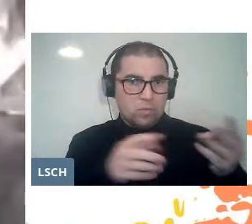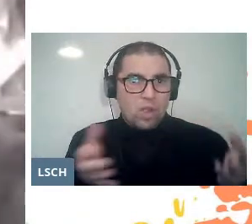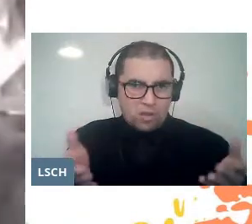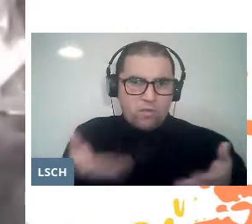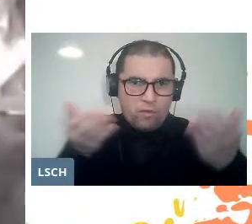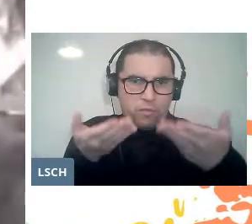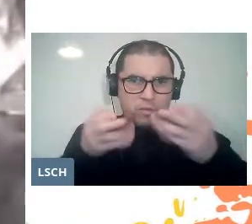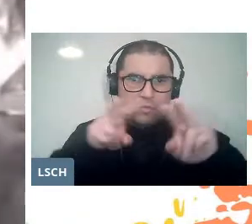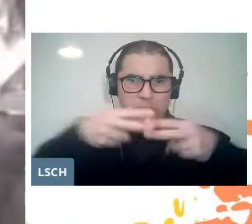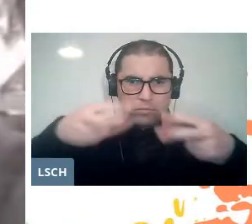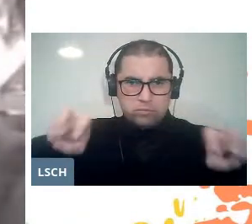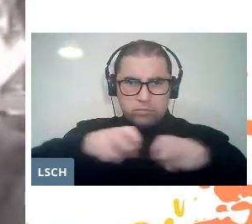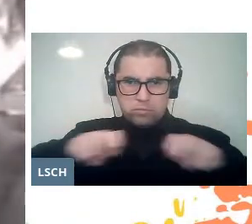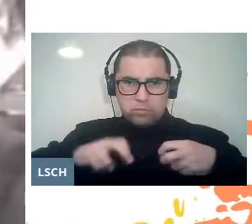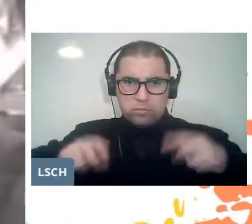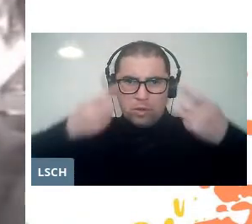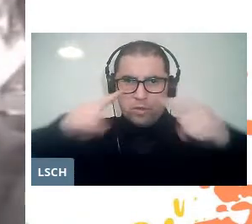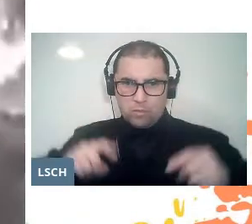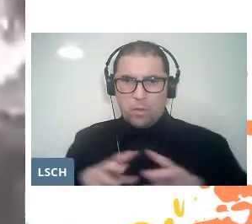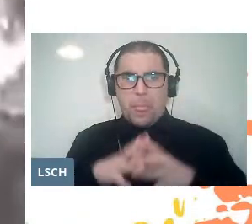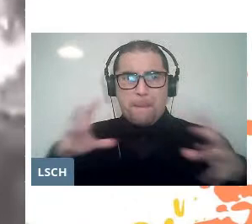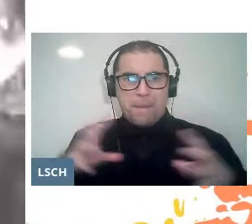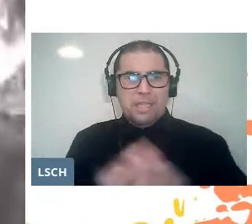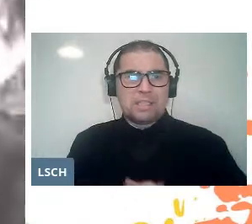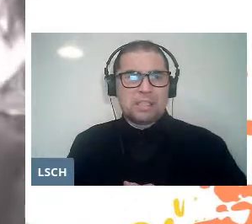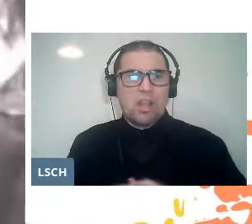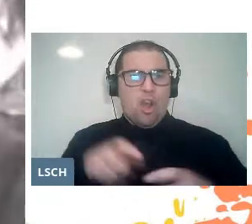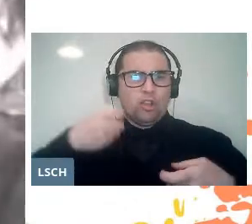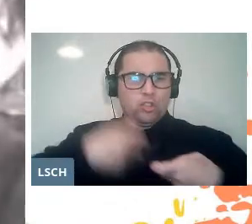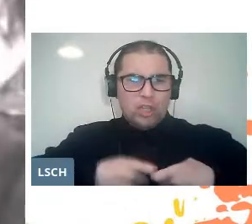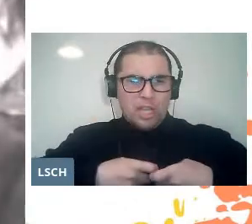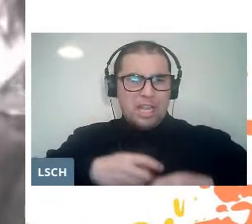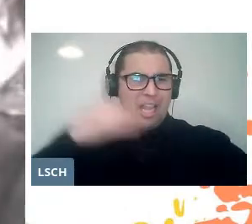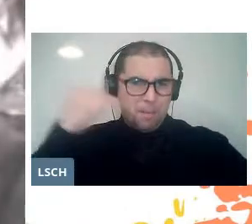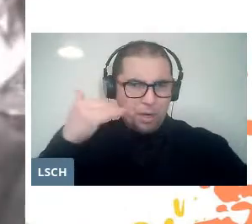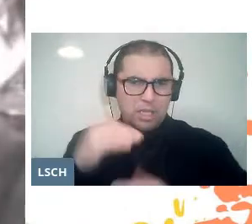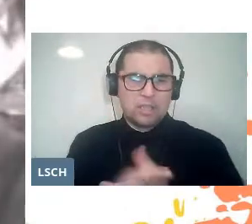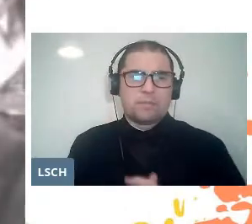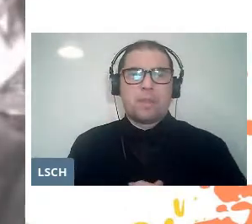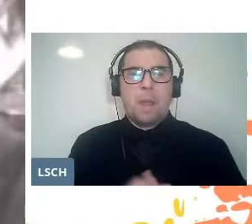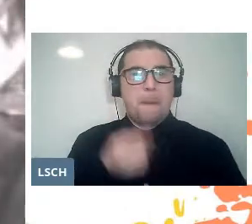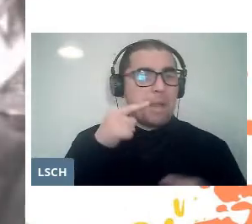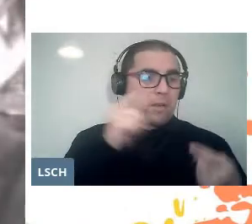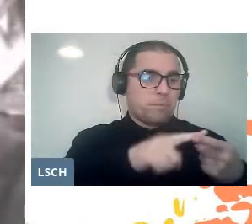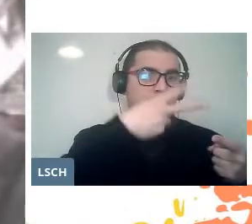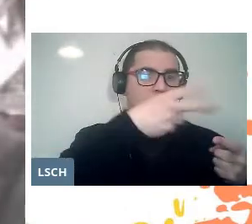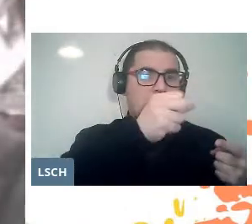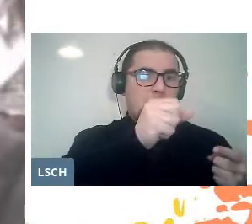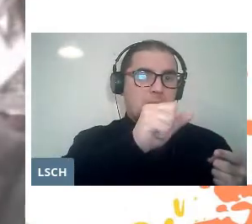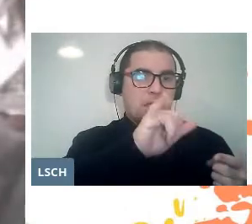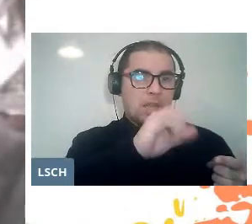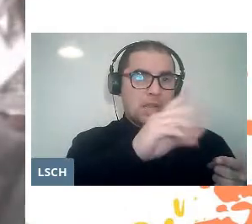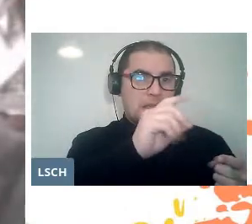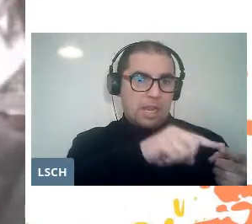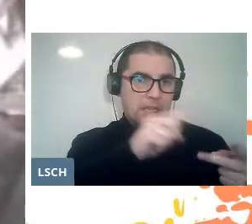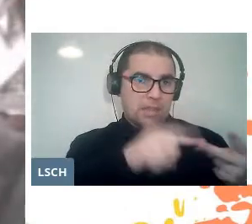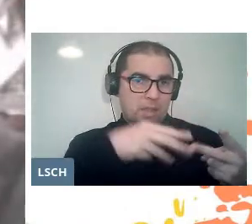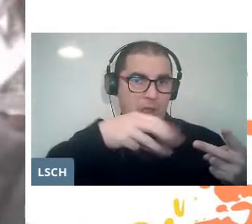giving it a tremendous solidity. Although Haydn and Mozart are responsible for the beginning